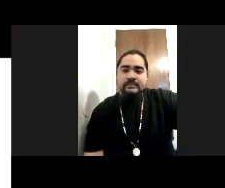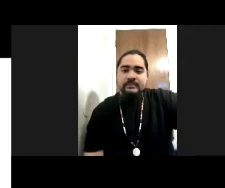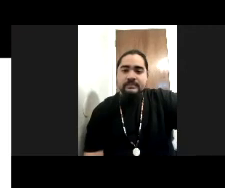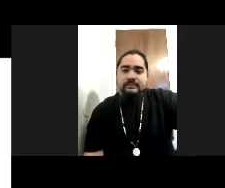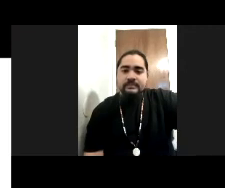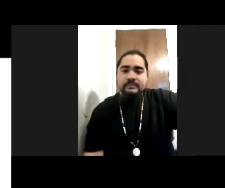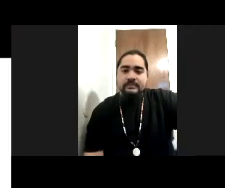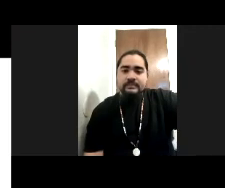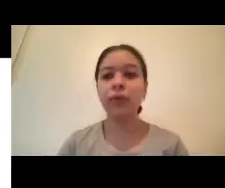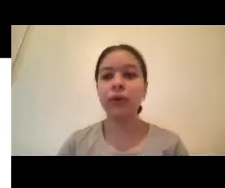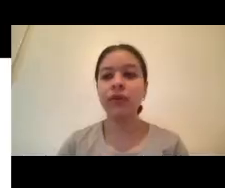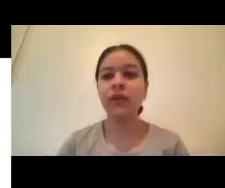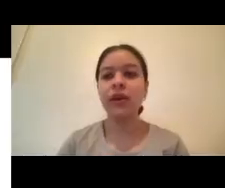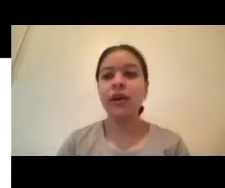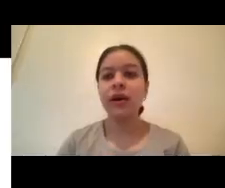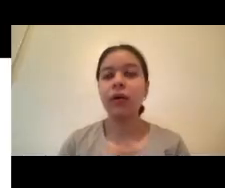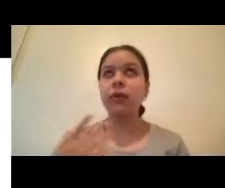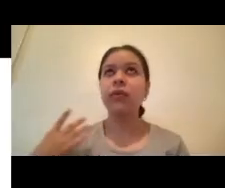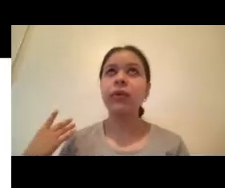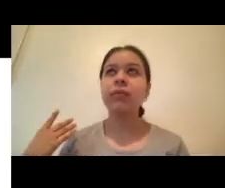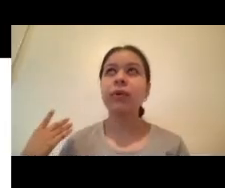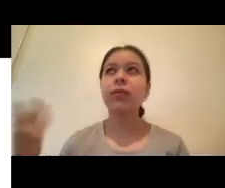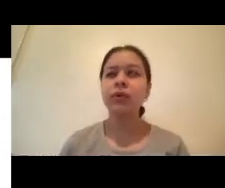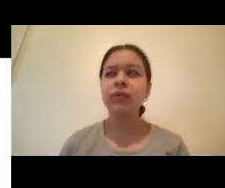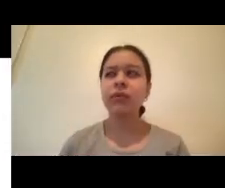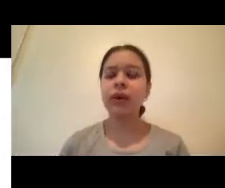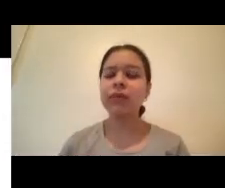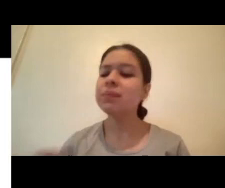so much going on around the world or around the world around me